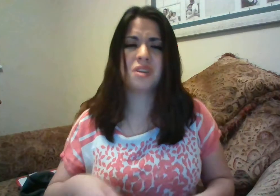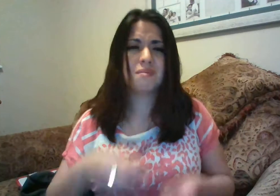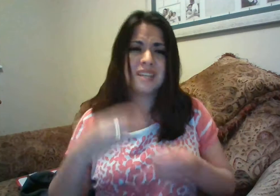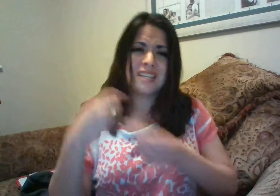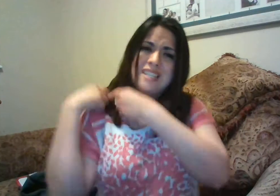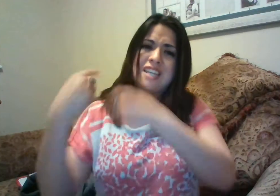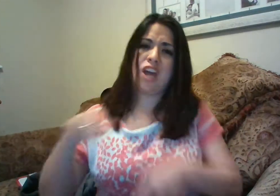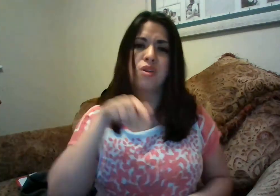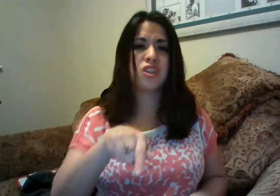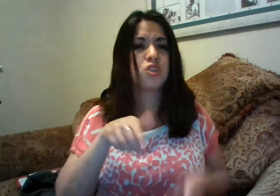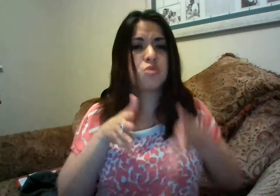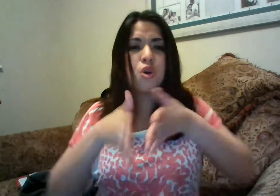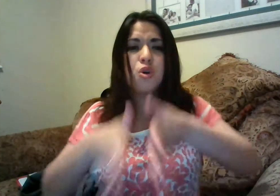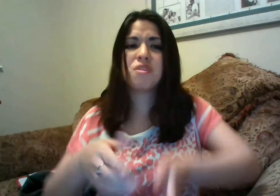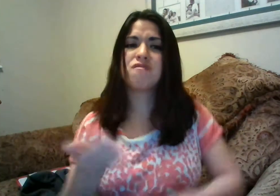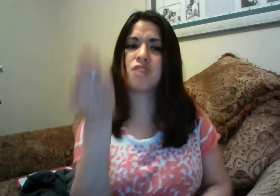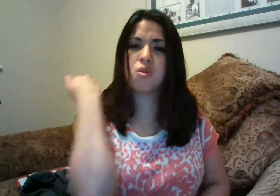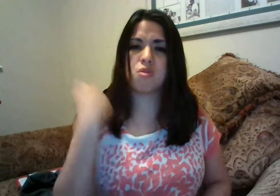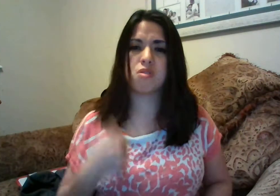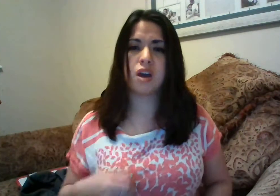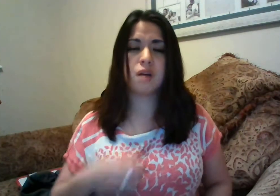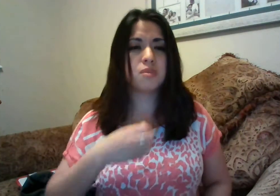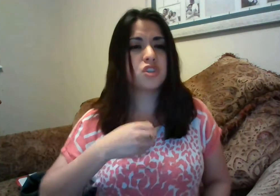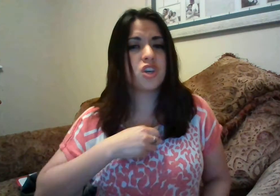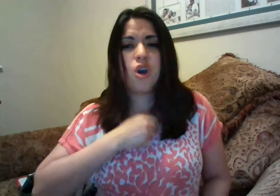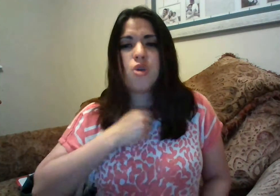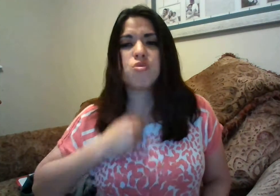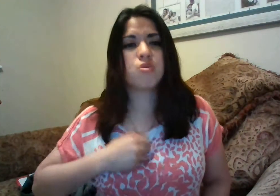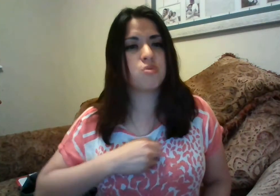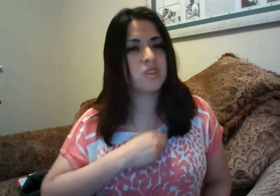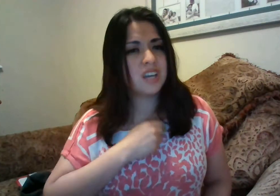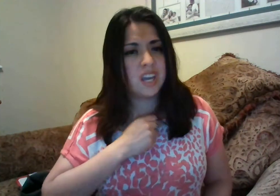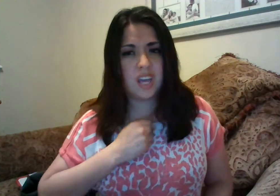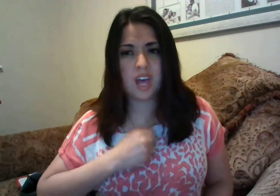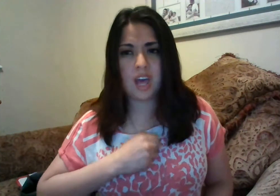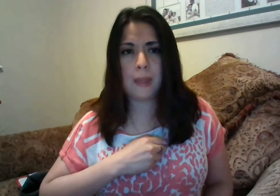We've been down this road before I'm so sorry,